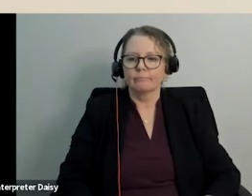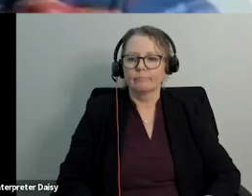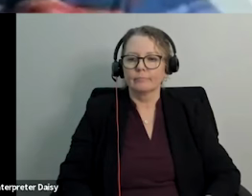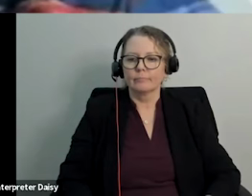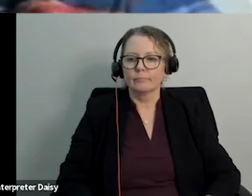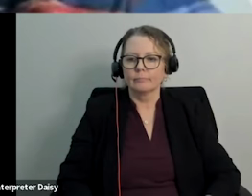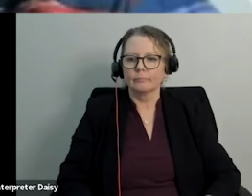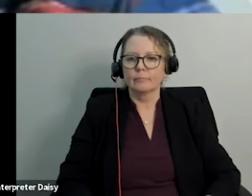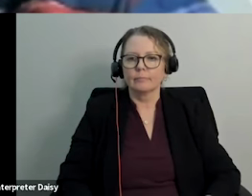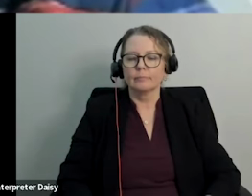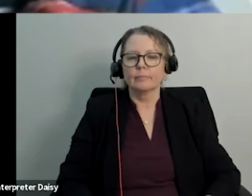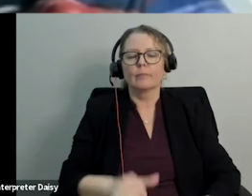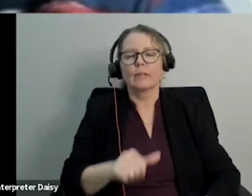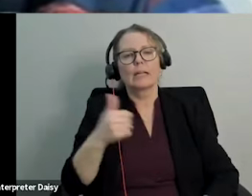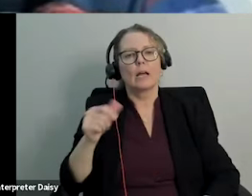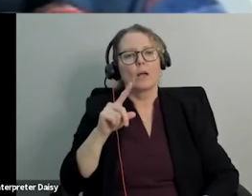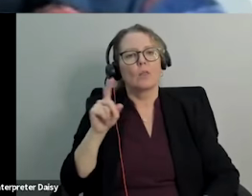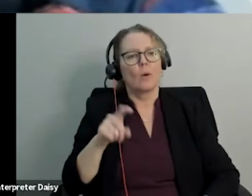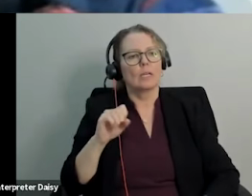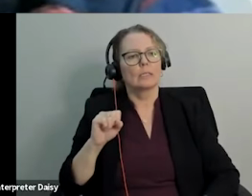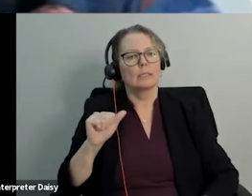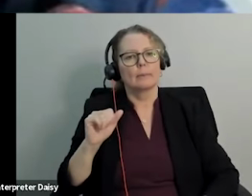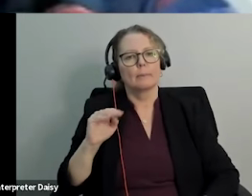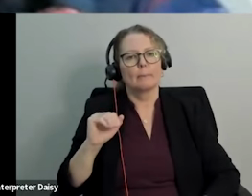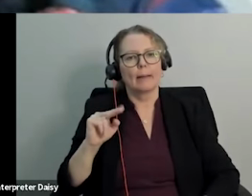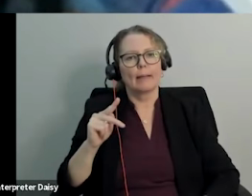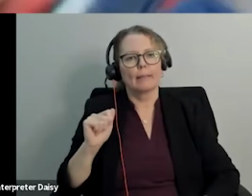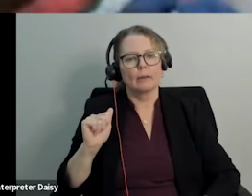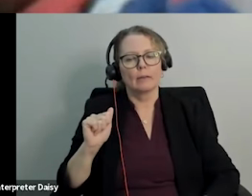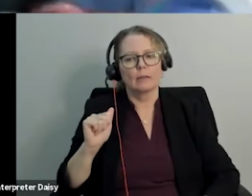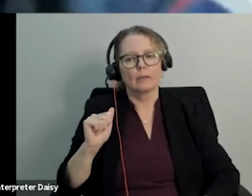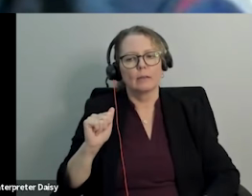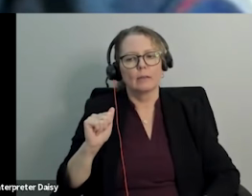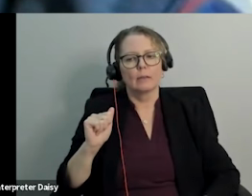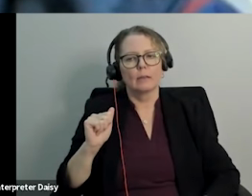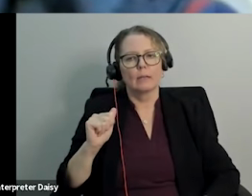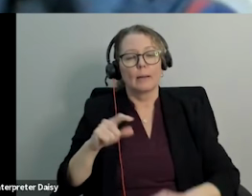So Samantha, another question would have is, like, based on your experience,